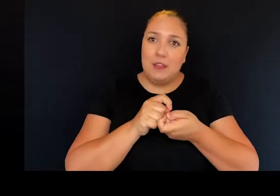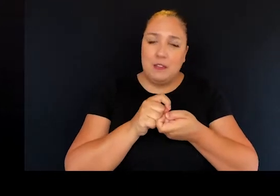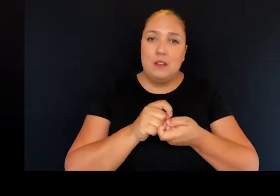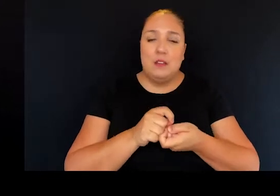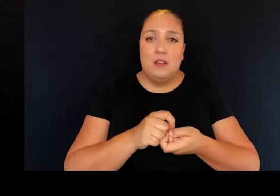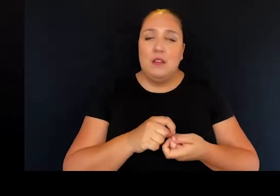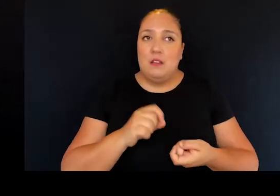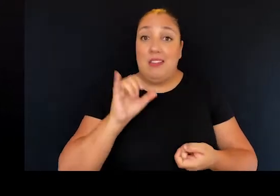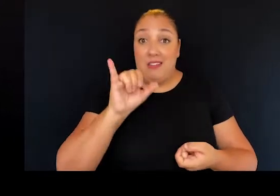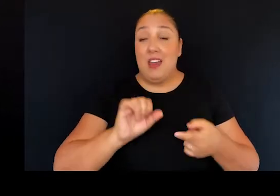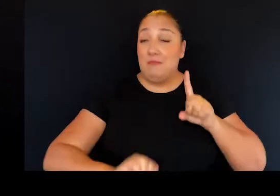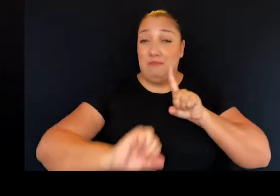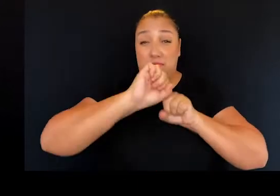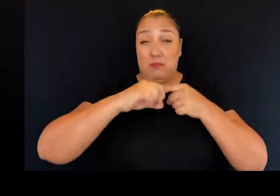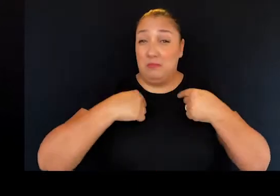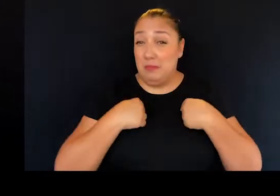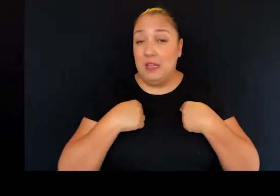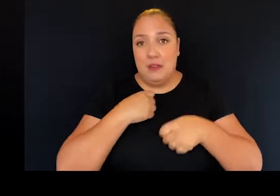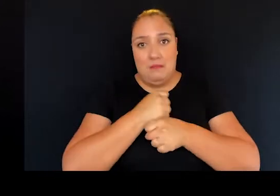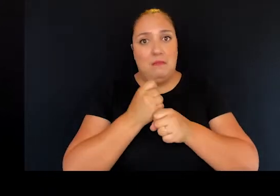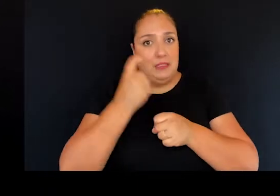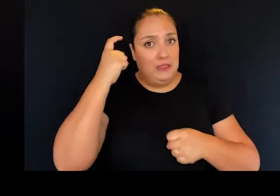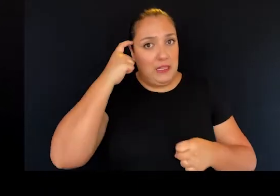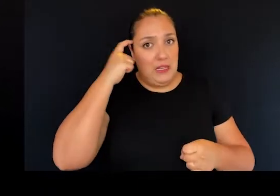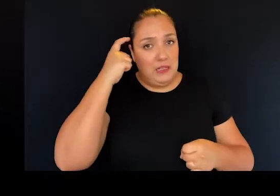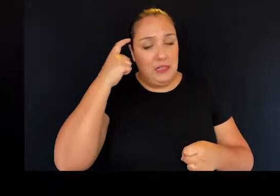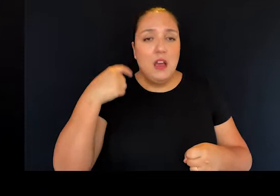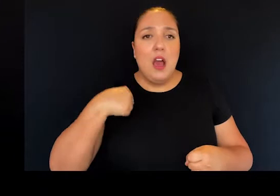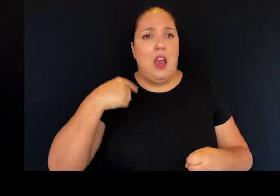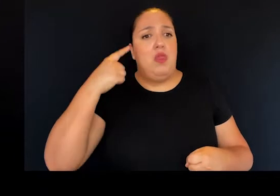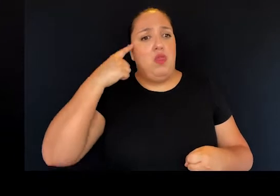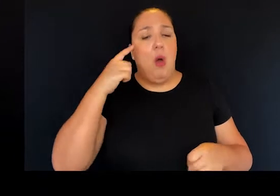that landed on me in a way that made so much sense, and I thought it would make sense for the audience